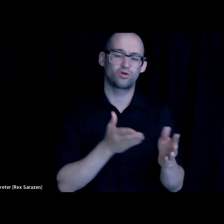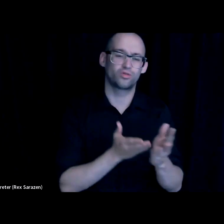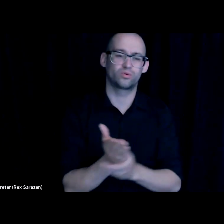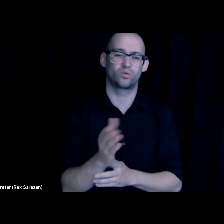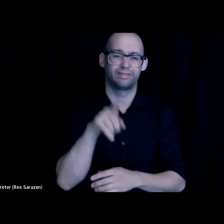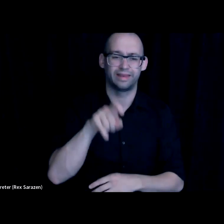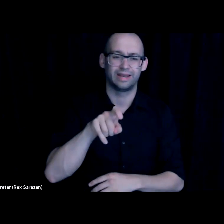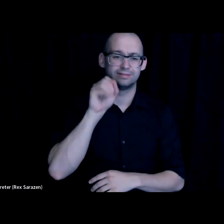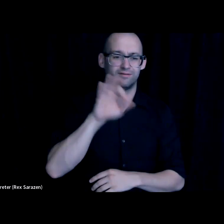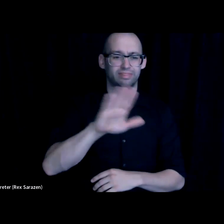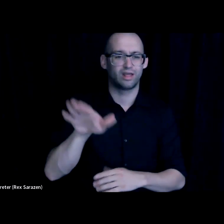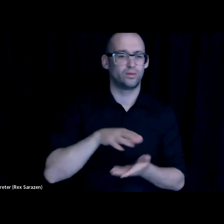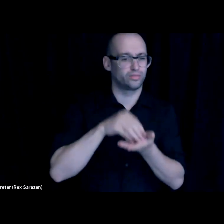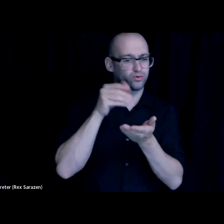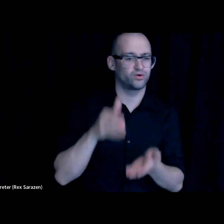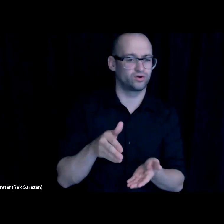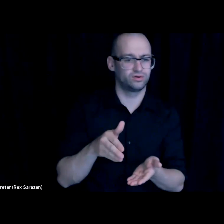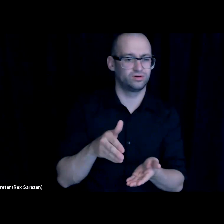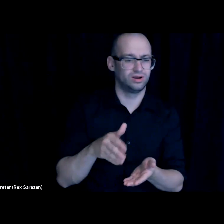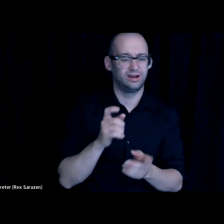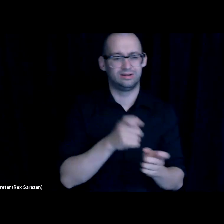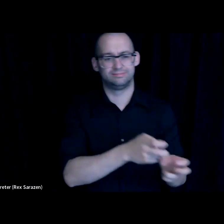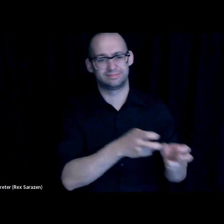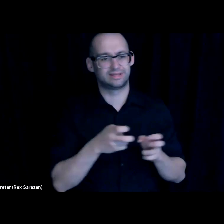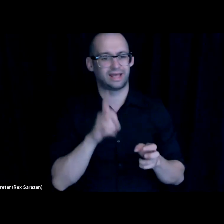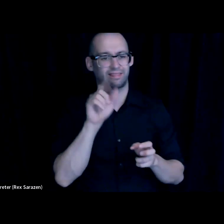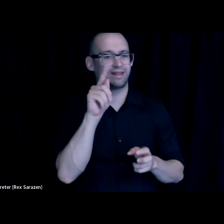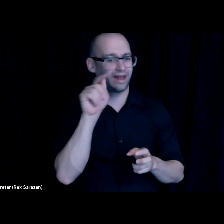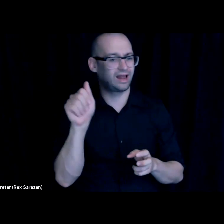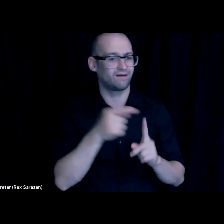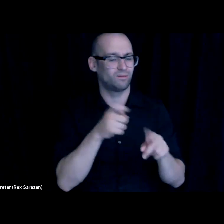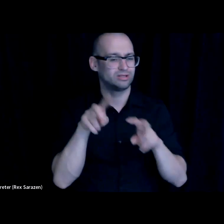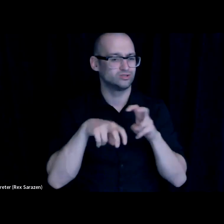of their learners, take the data from the surveys and implement projects that will help